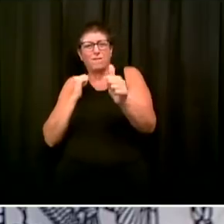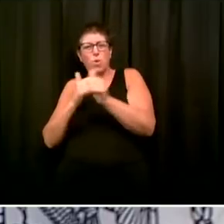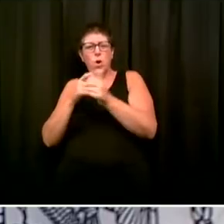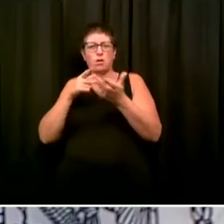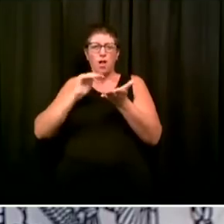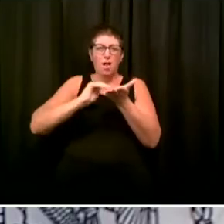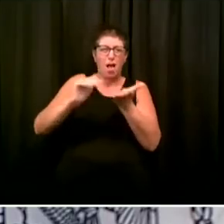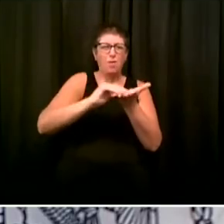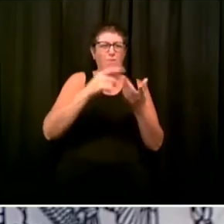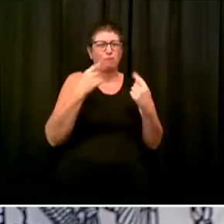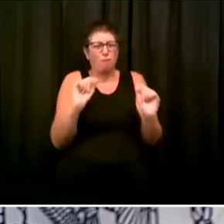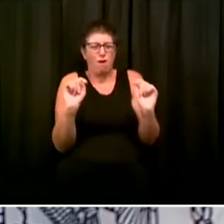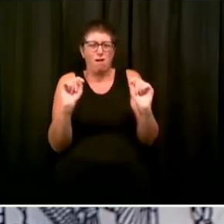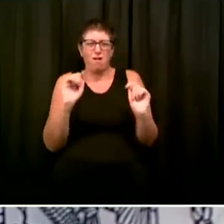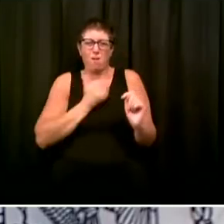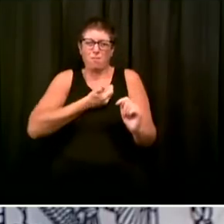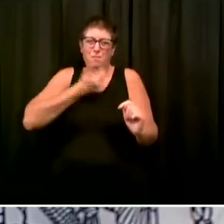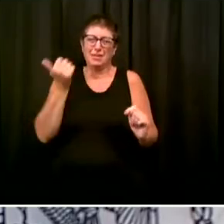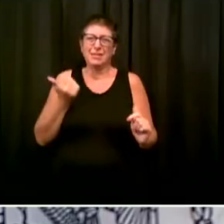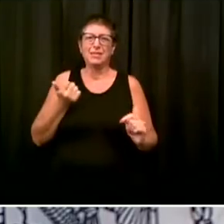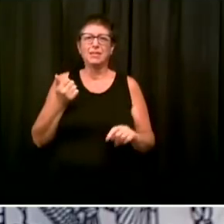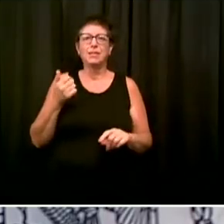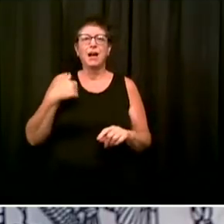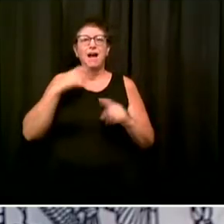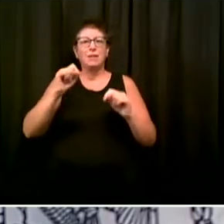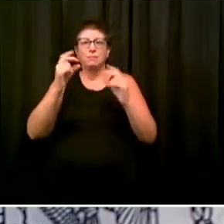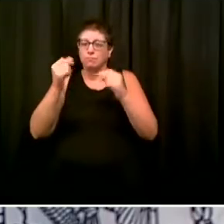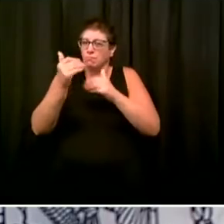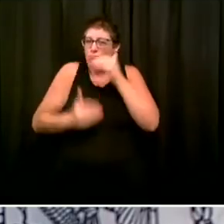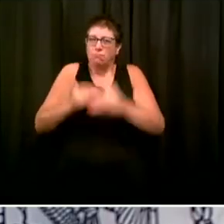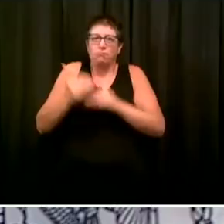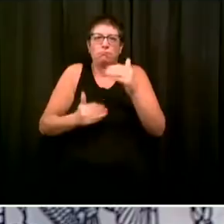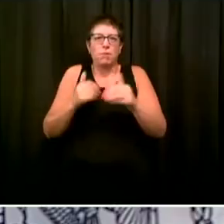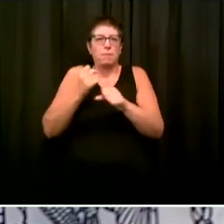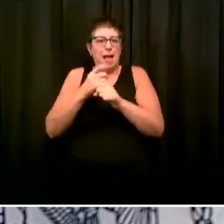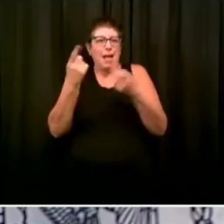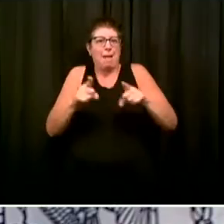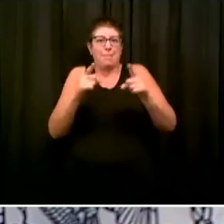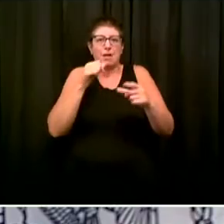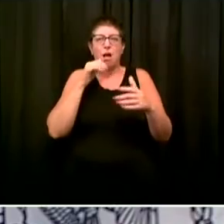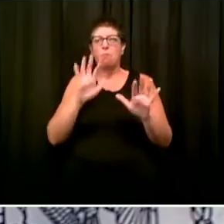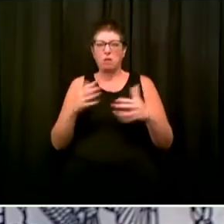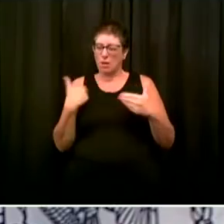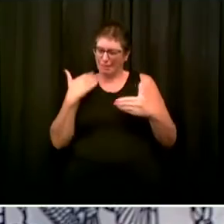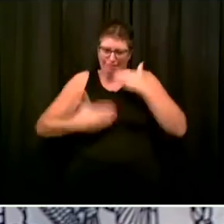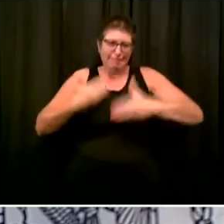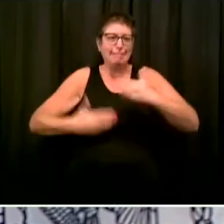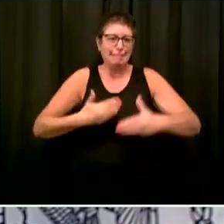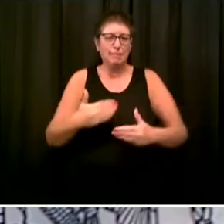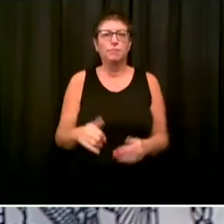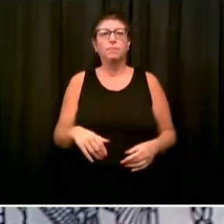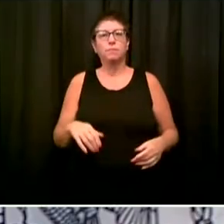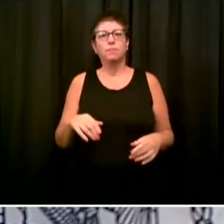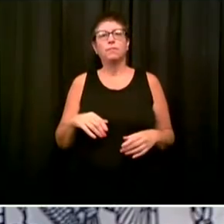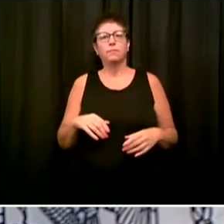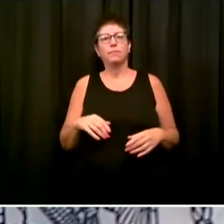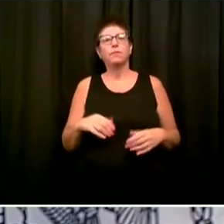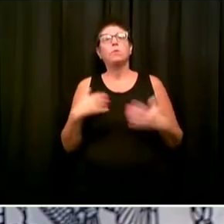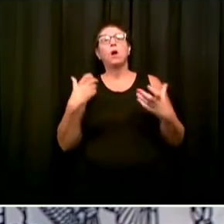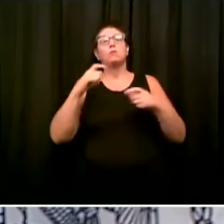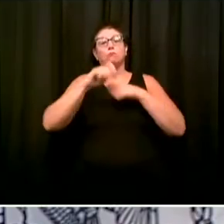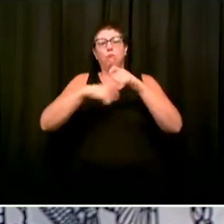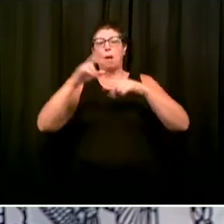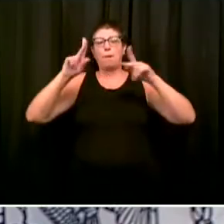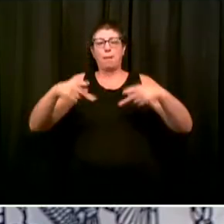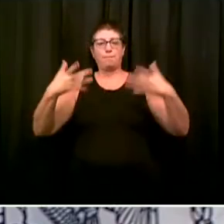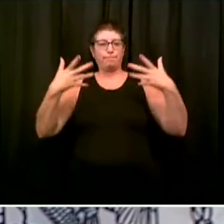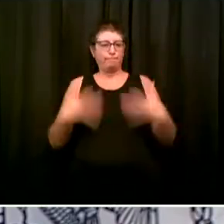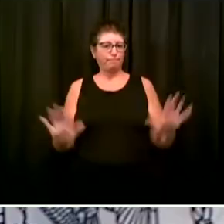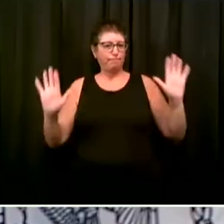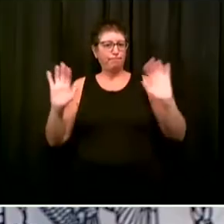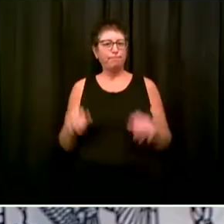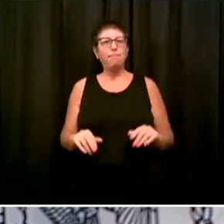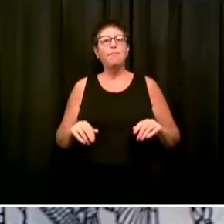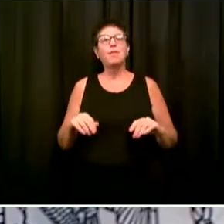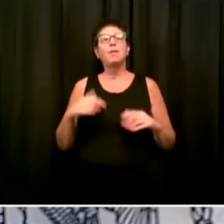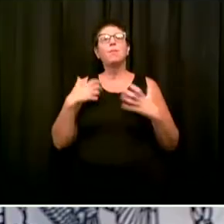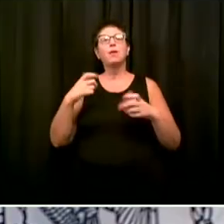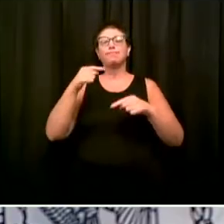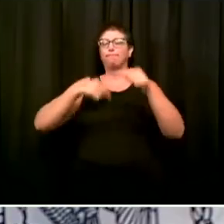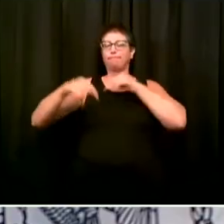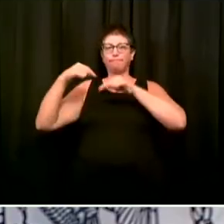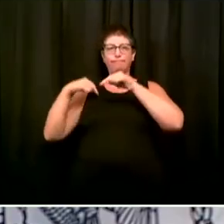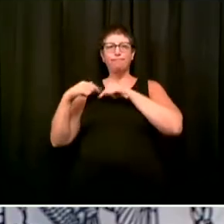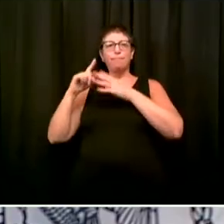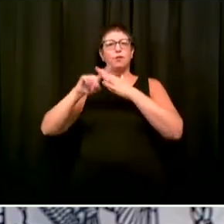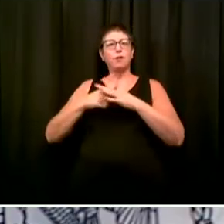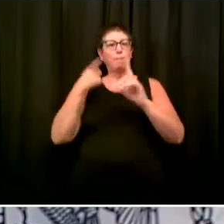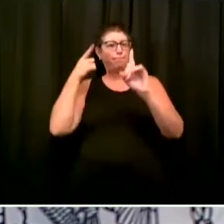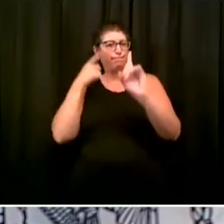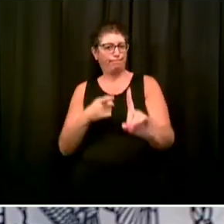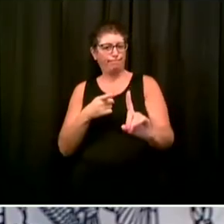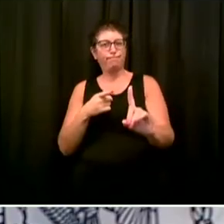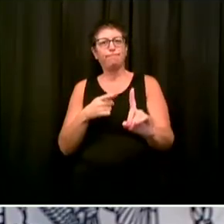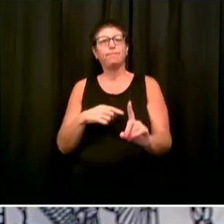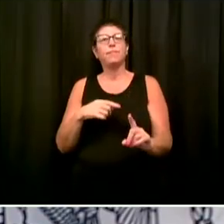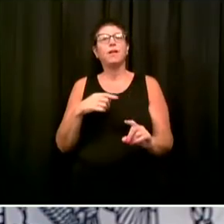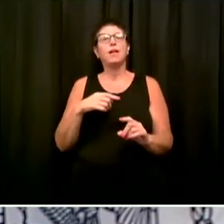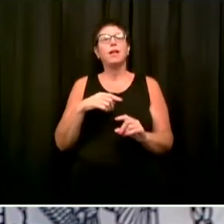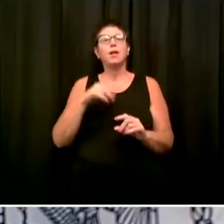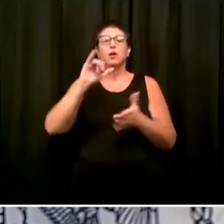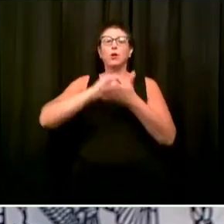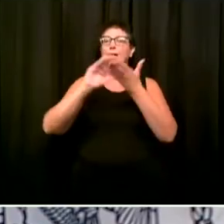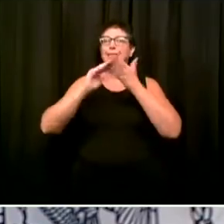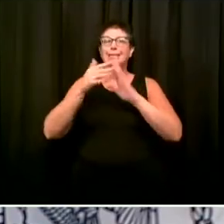IN EVERY WAY.